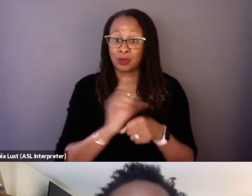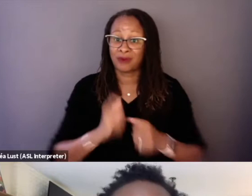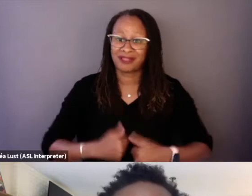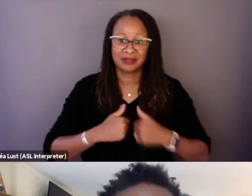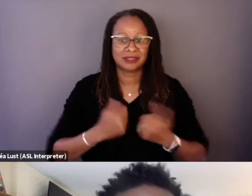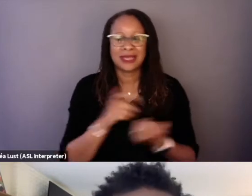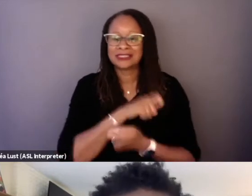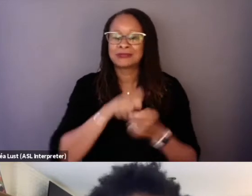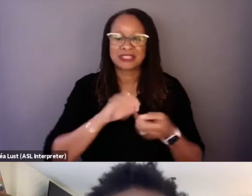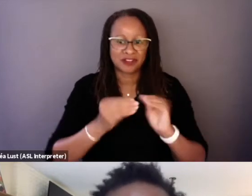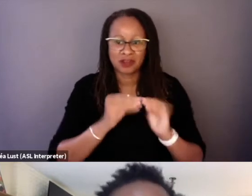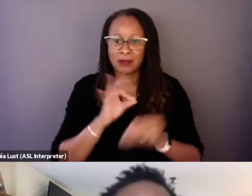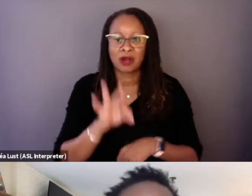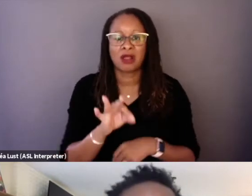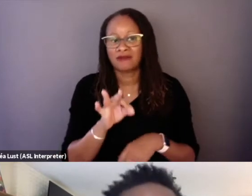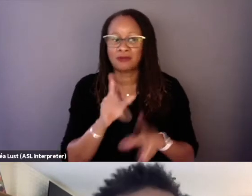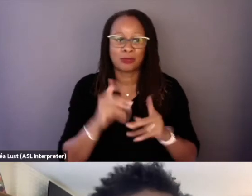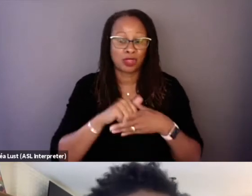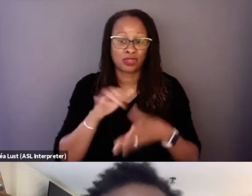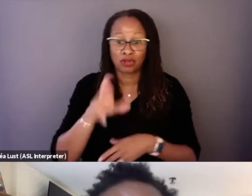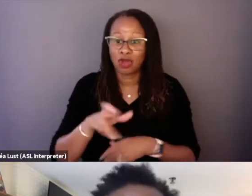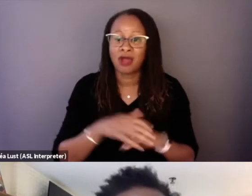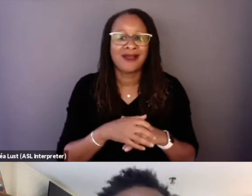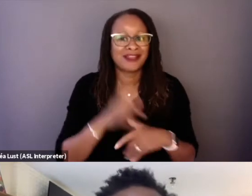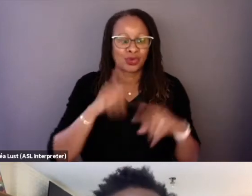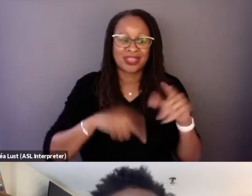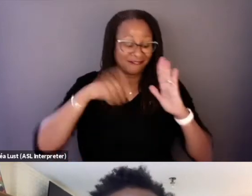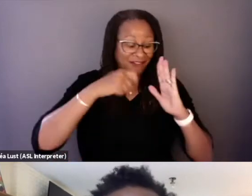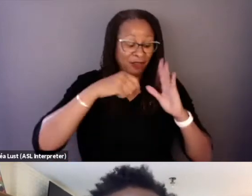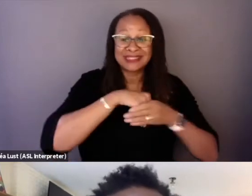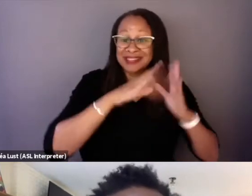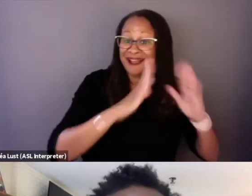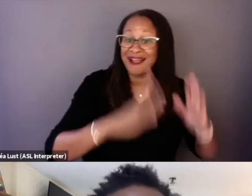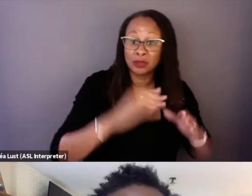we could do no inside shooting, we had to do COVID check. And so, you know, there was that,